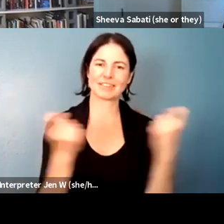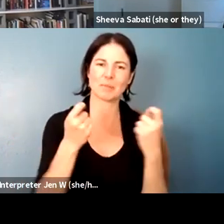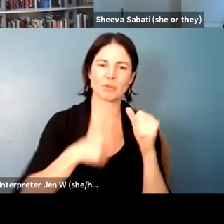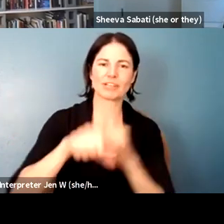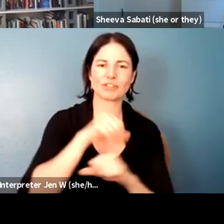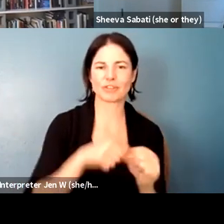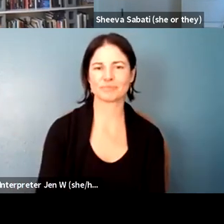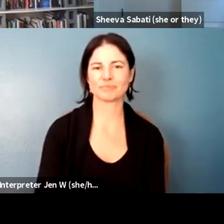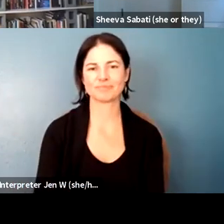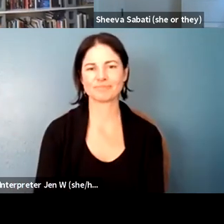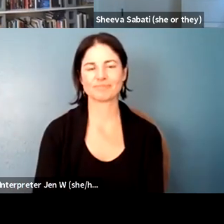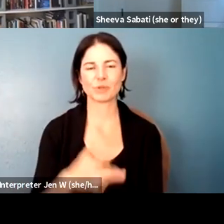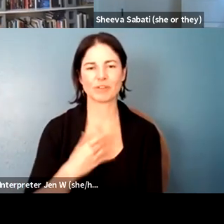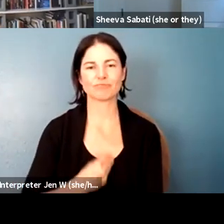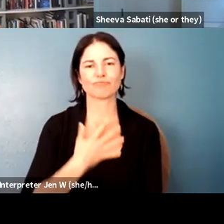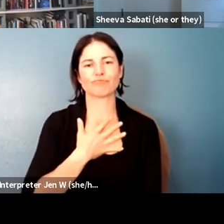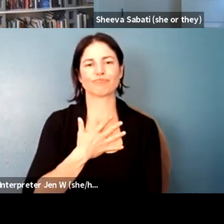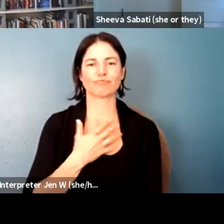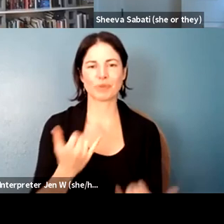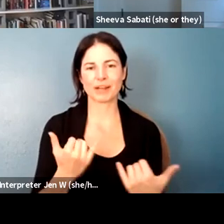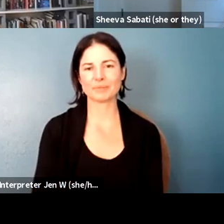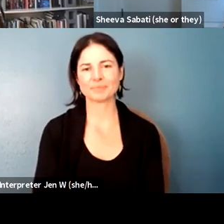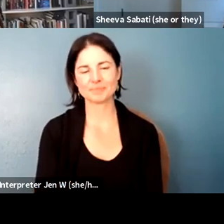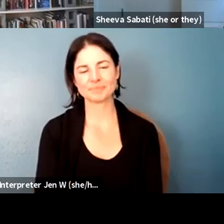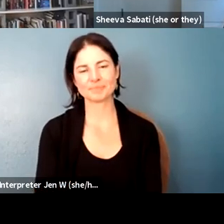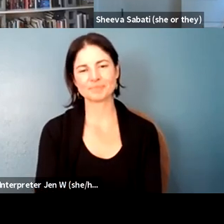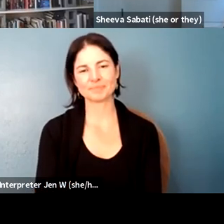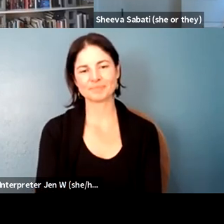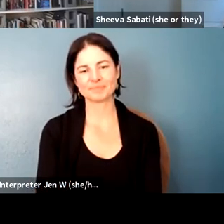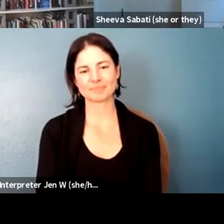that brings me a lot of joy in this time. Thank you